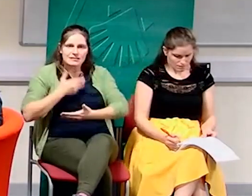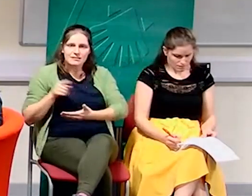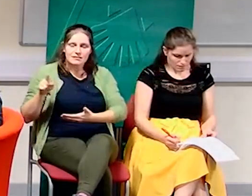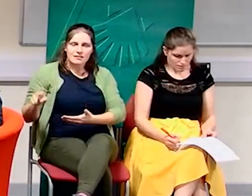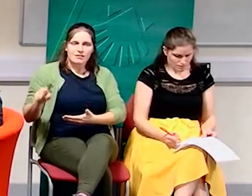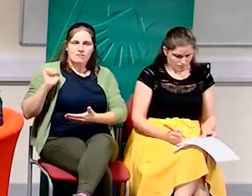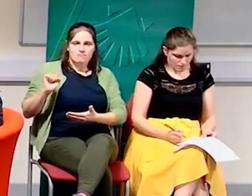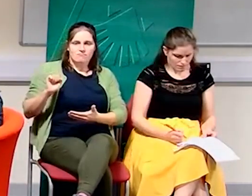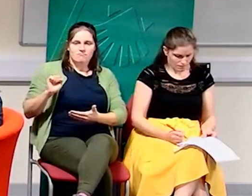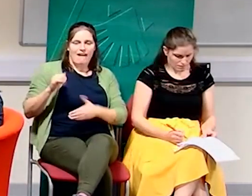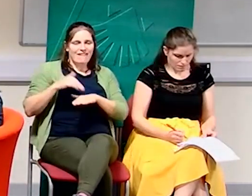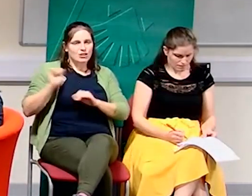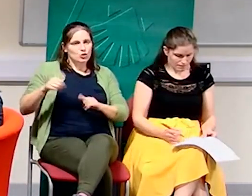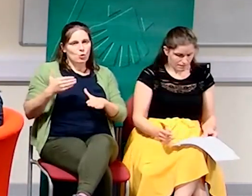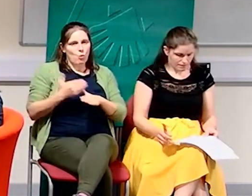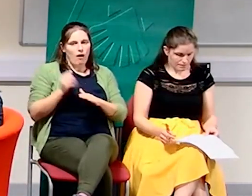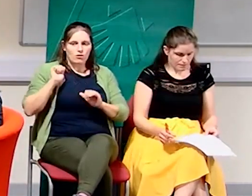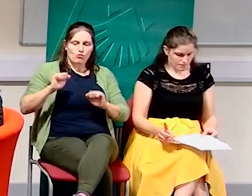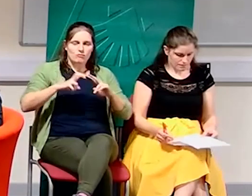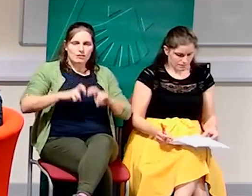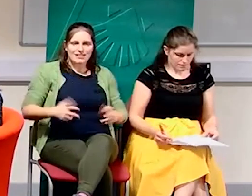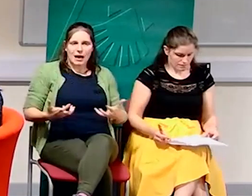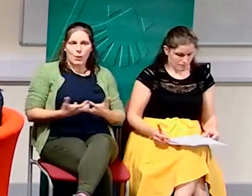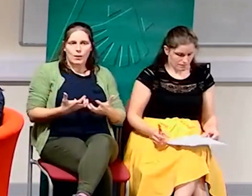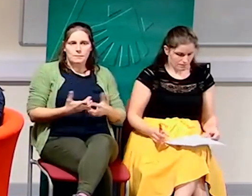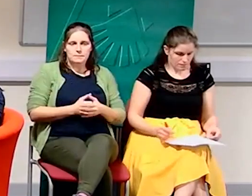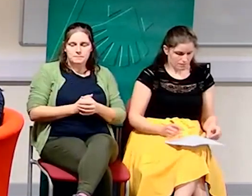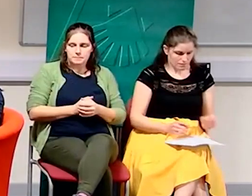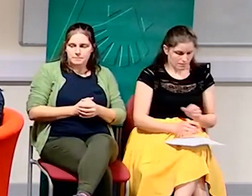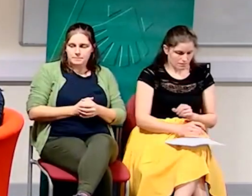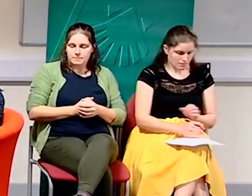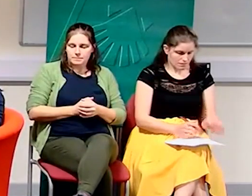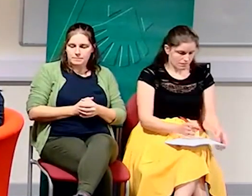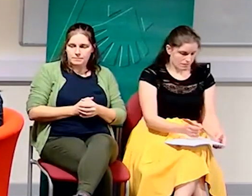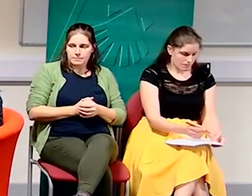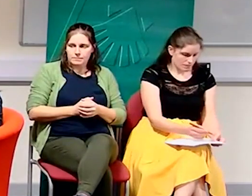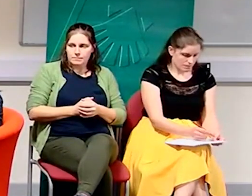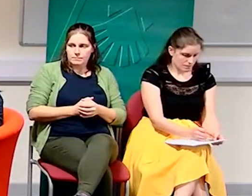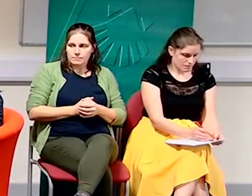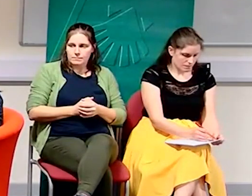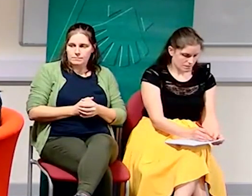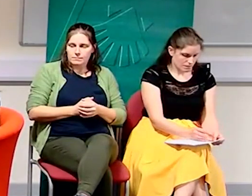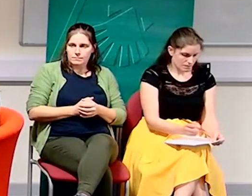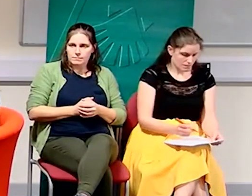your work and how they've informed your research yeah yeah sure um so it's it's been a journey as